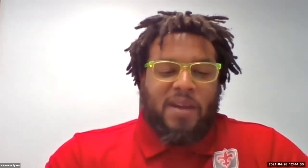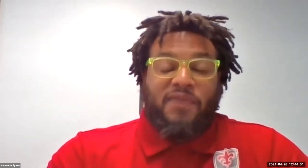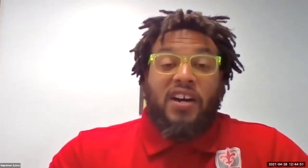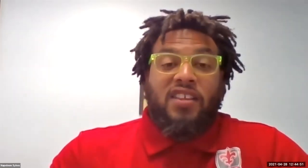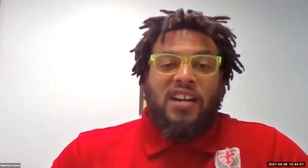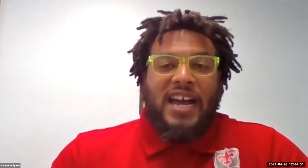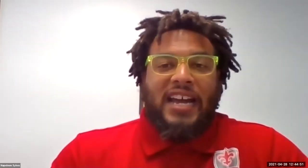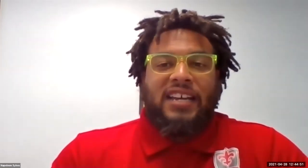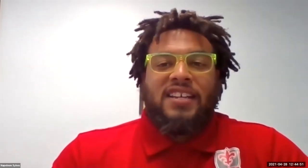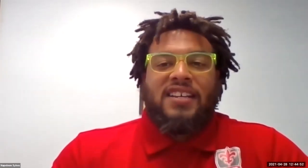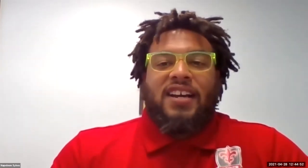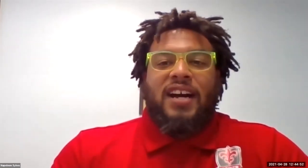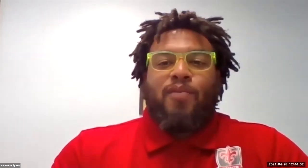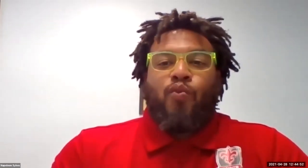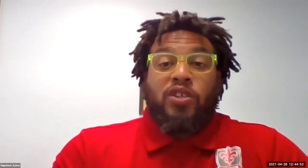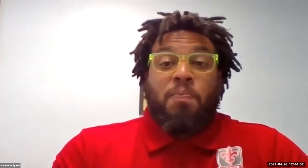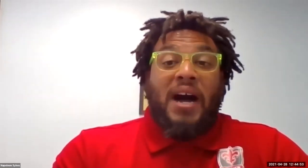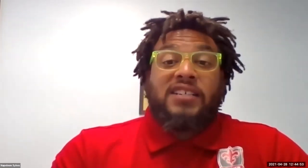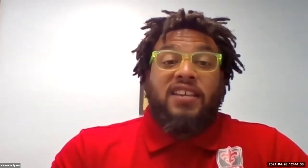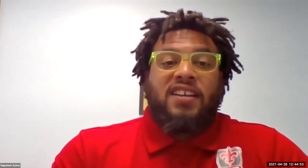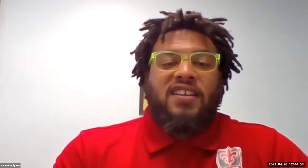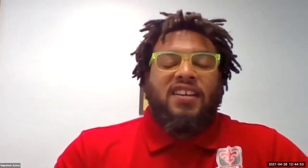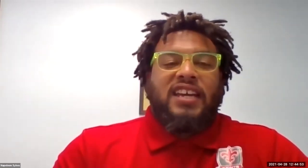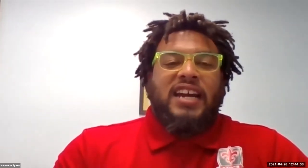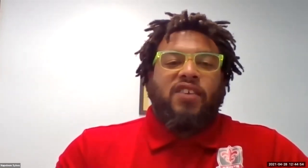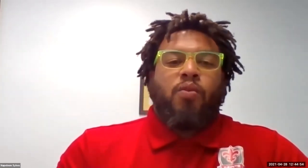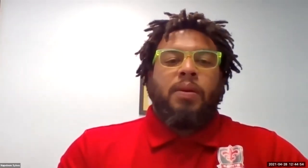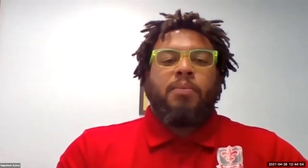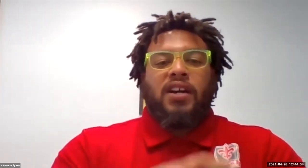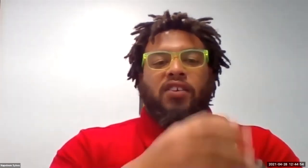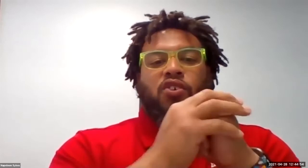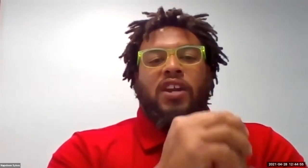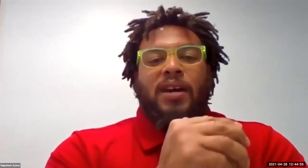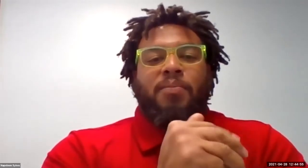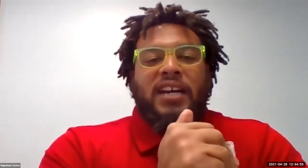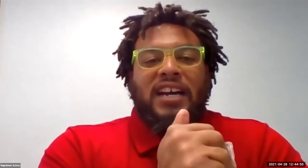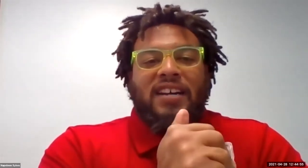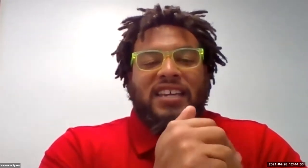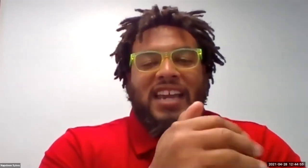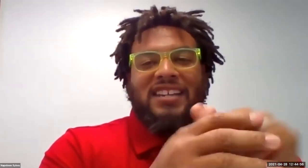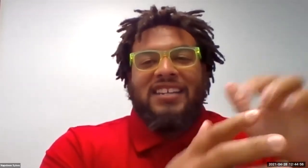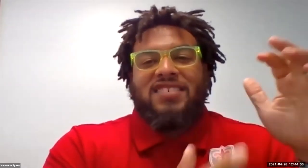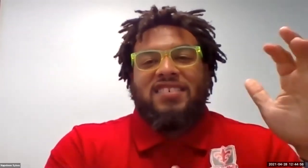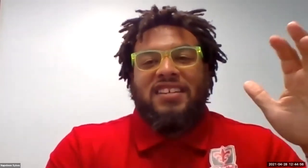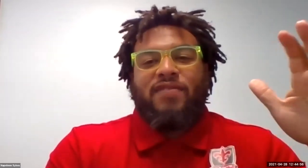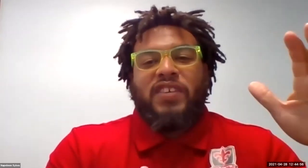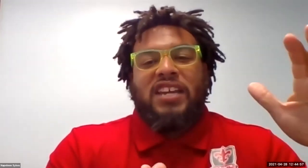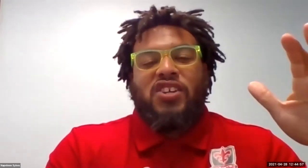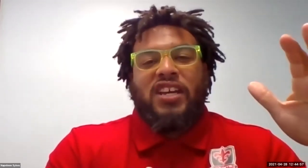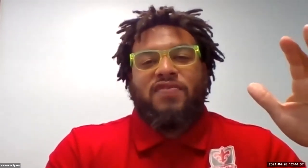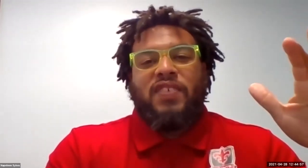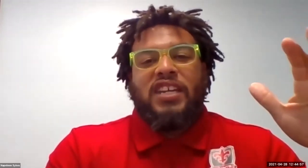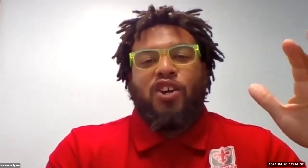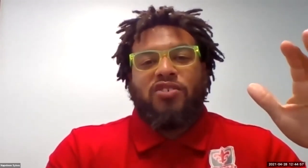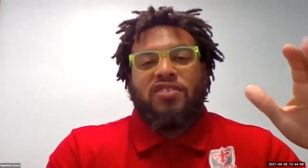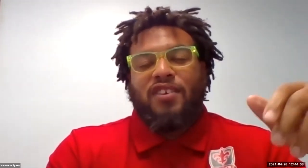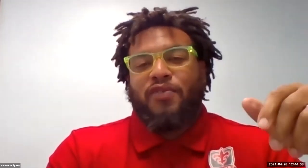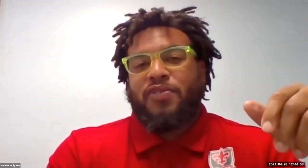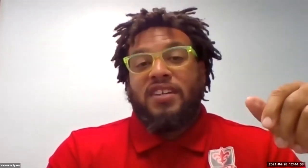It was an experience I will remember forever. I can still feel like I'm there if I close my eyes.